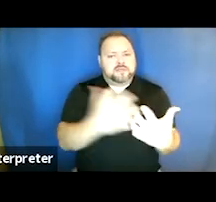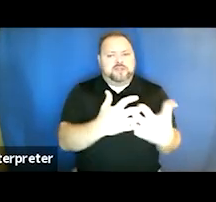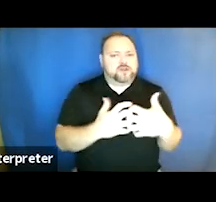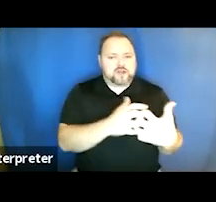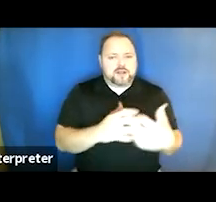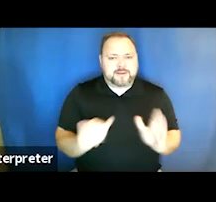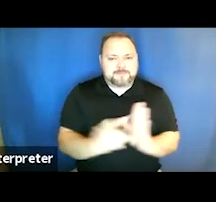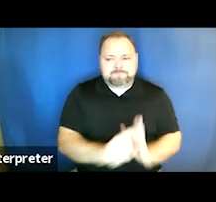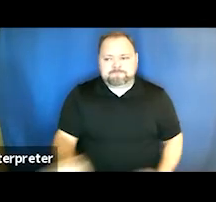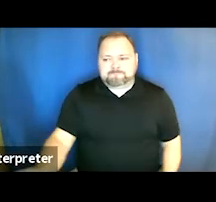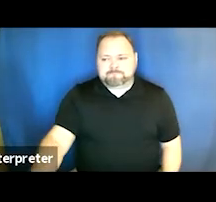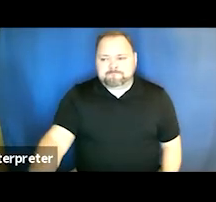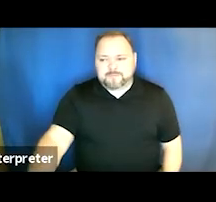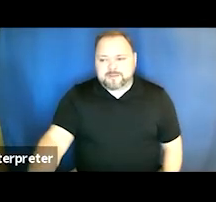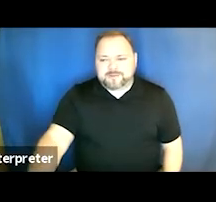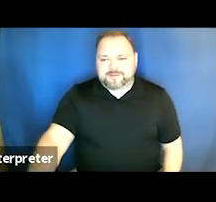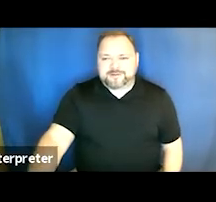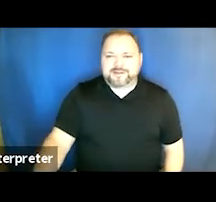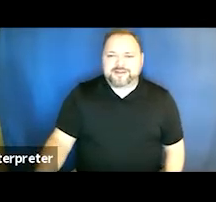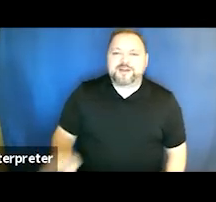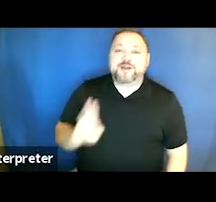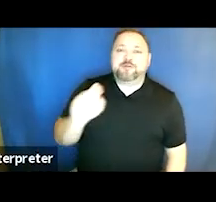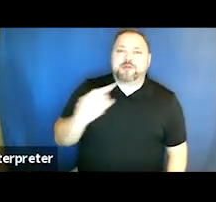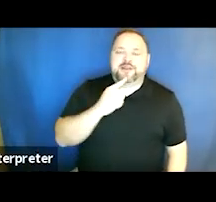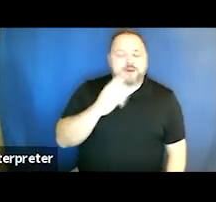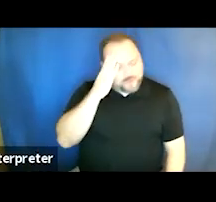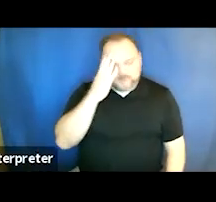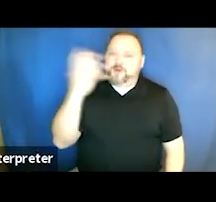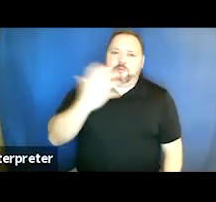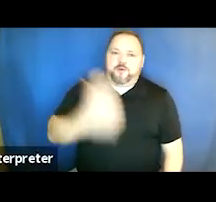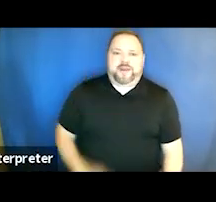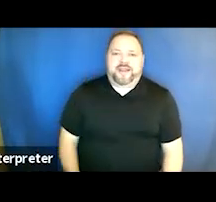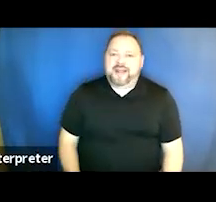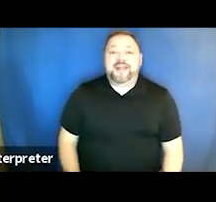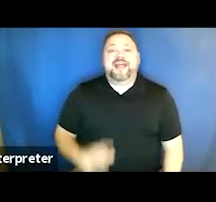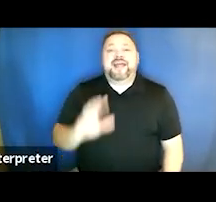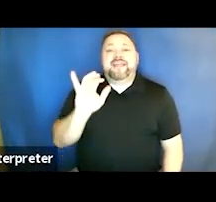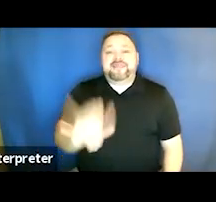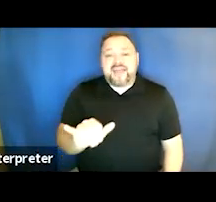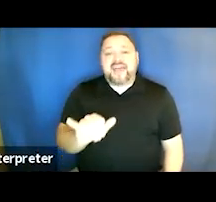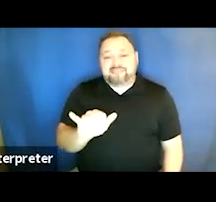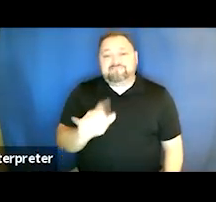Oh boy, it has been a journey in a lot of ways,